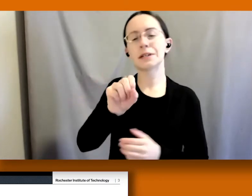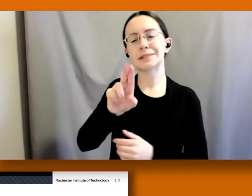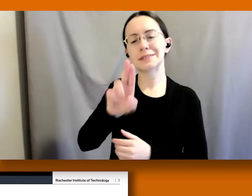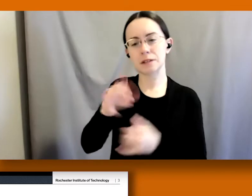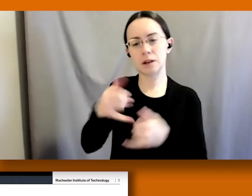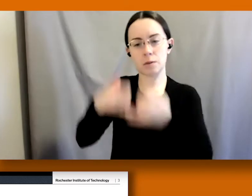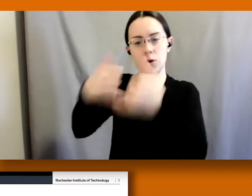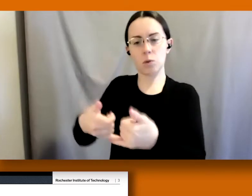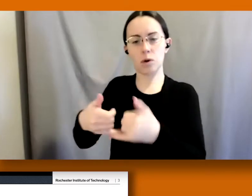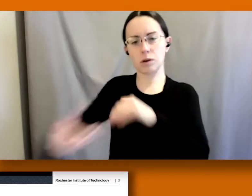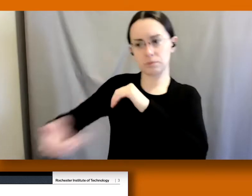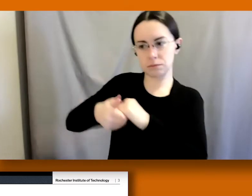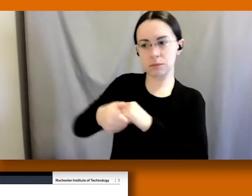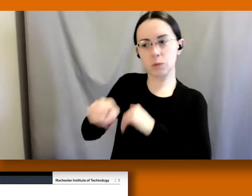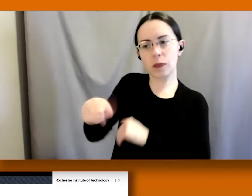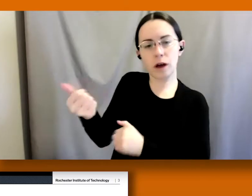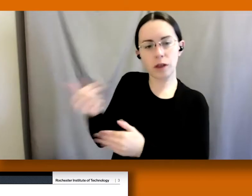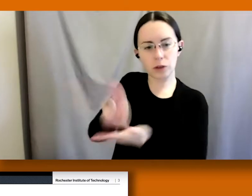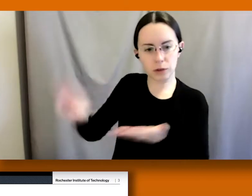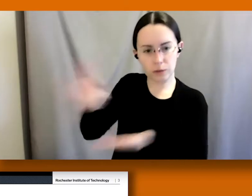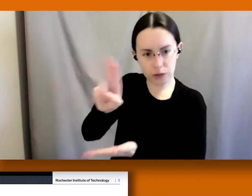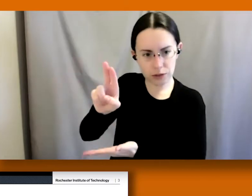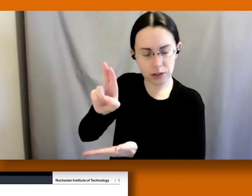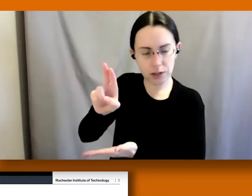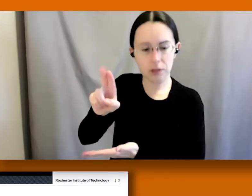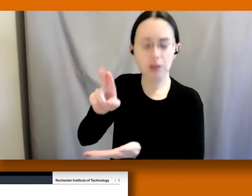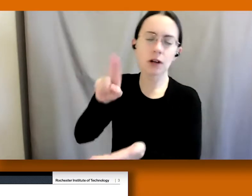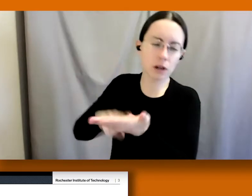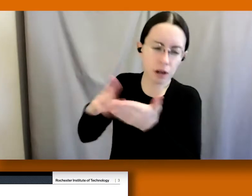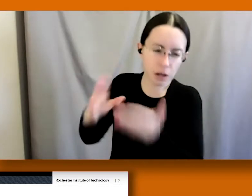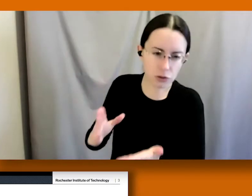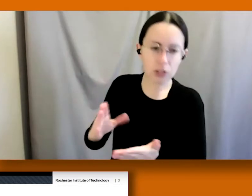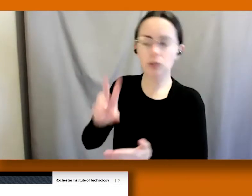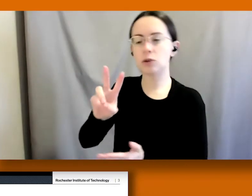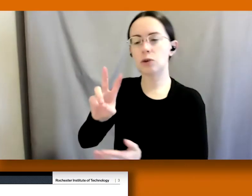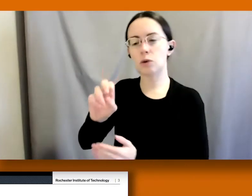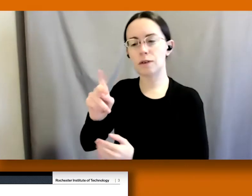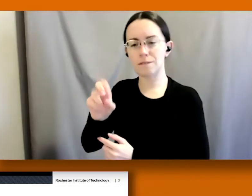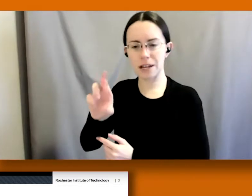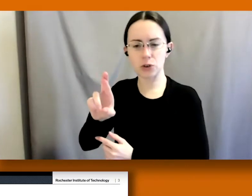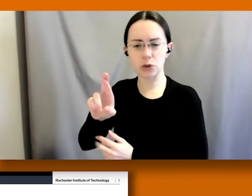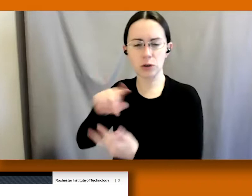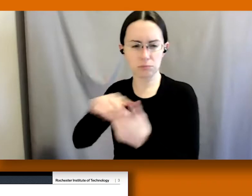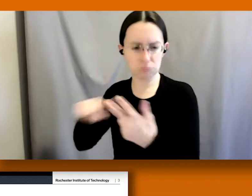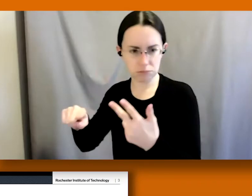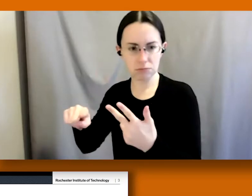um, or a contractor or a vendor. If you have... if you plan to have...